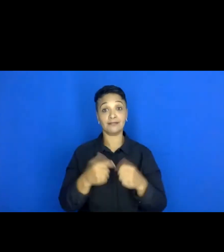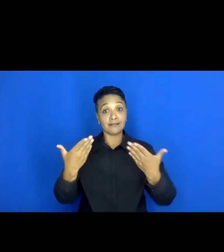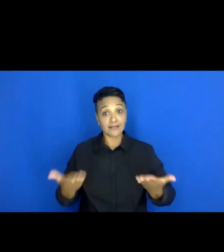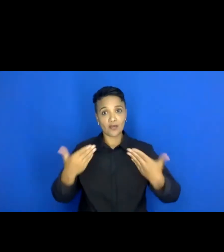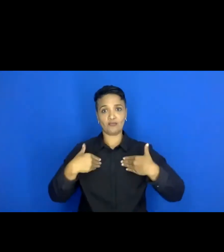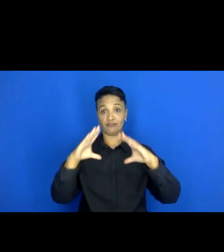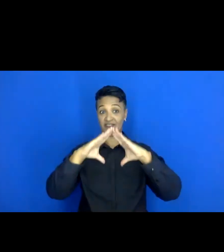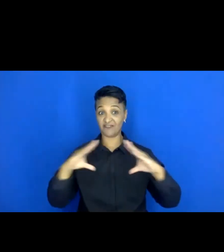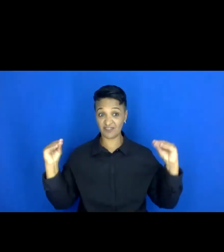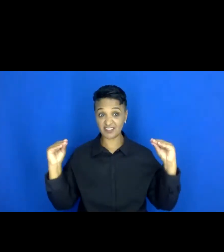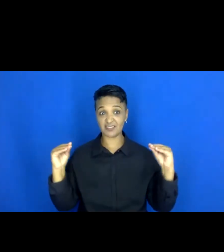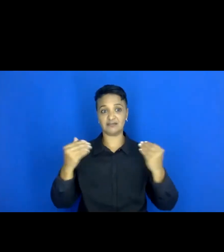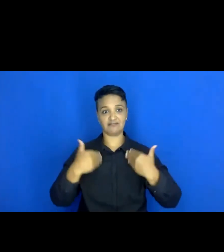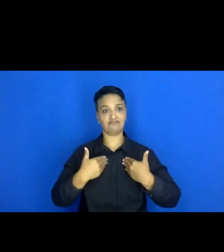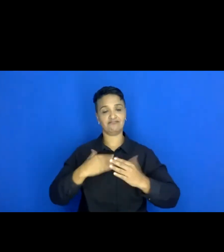there is no time to waste thanks a lot